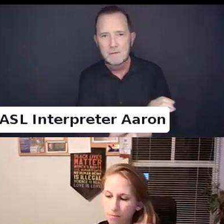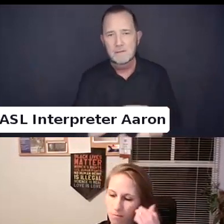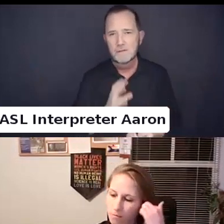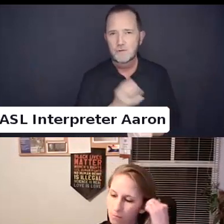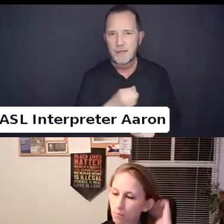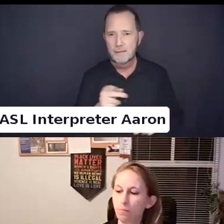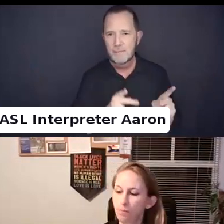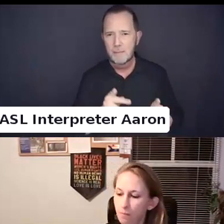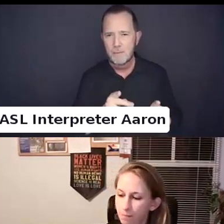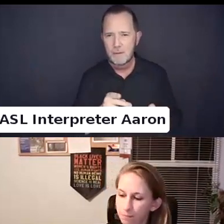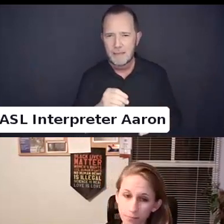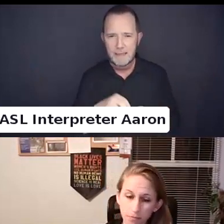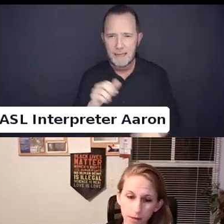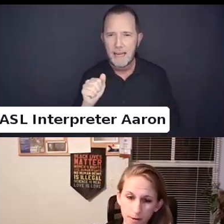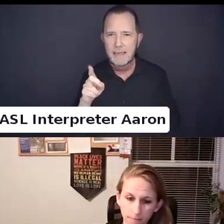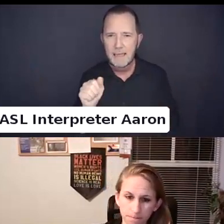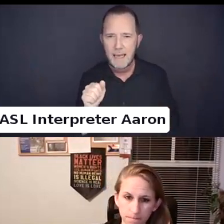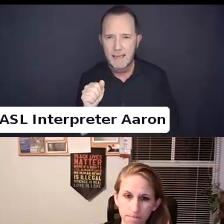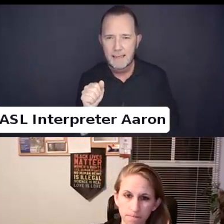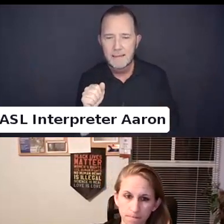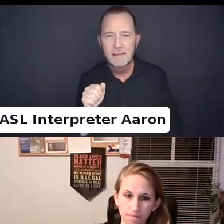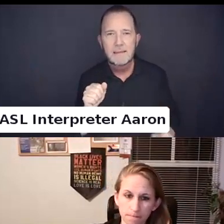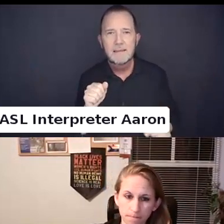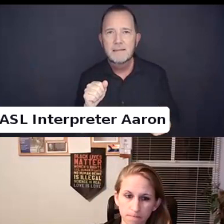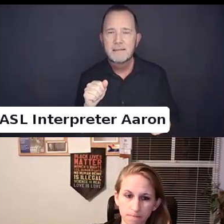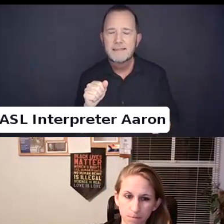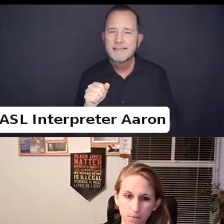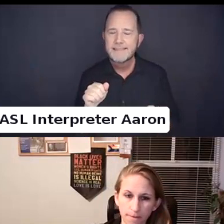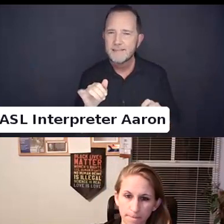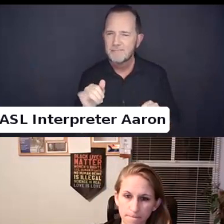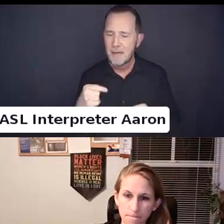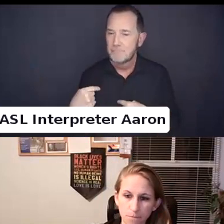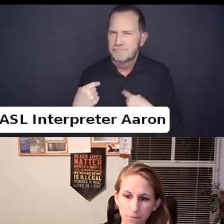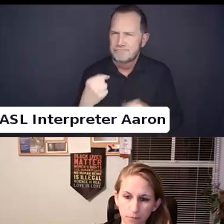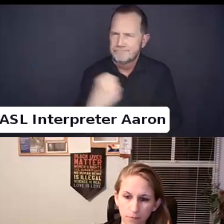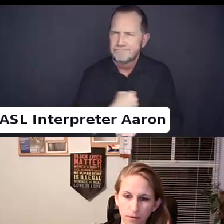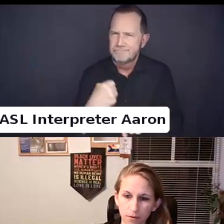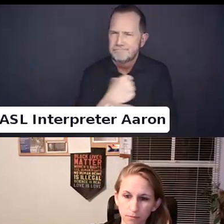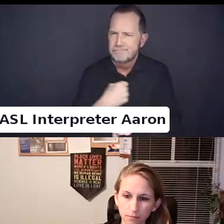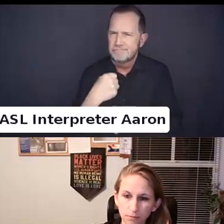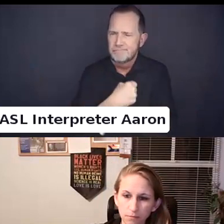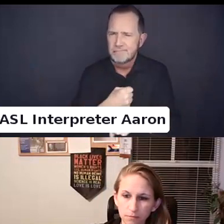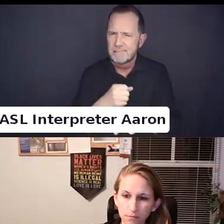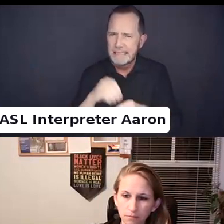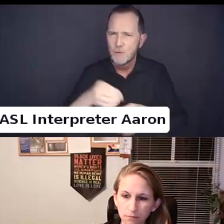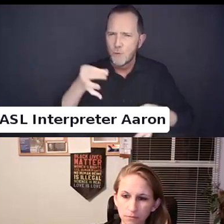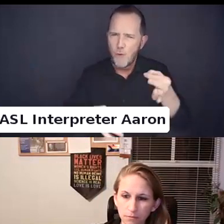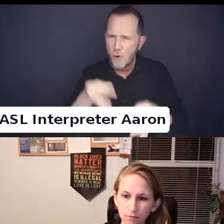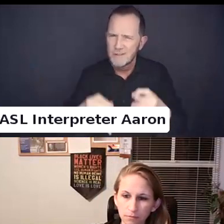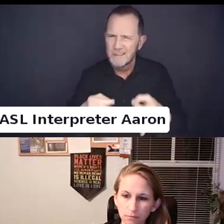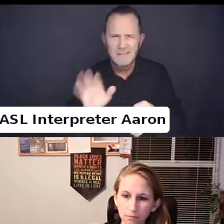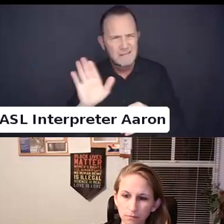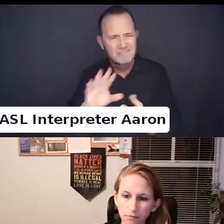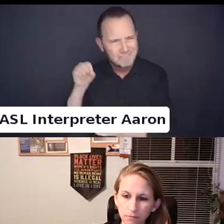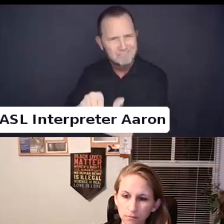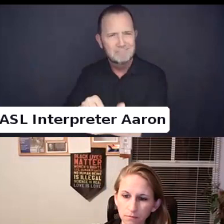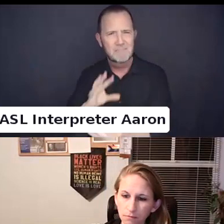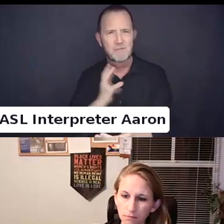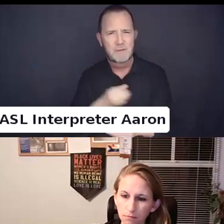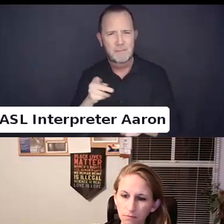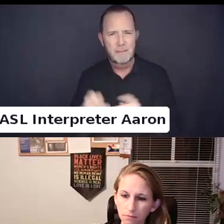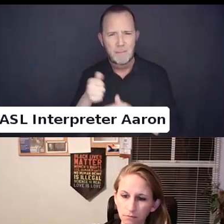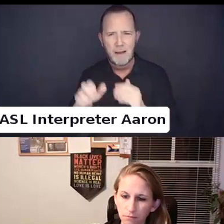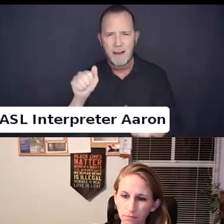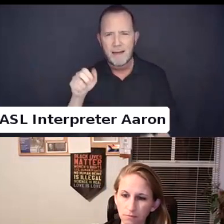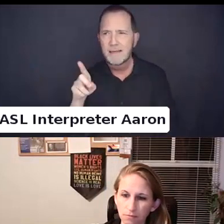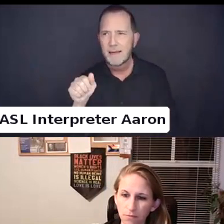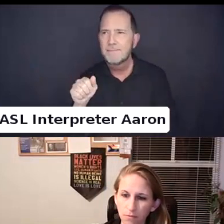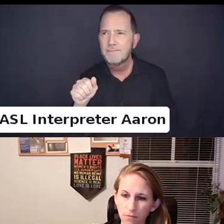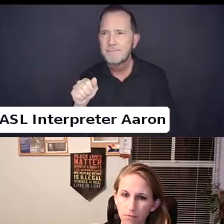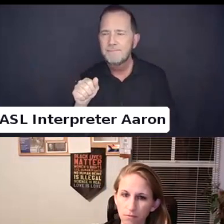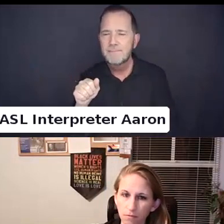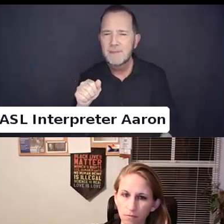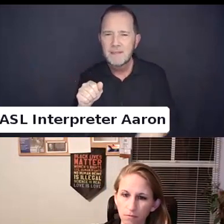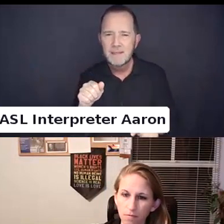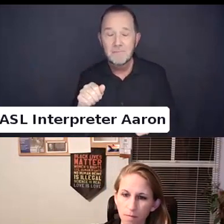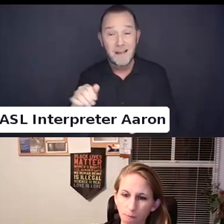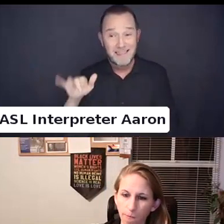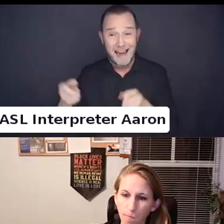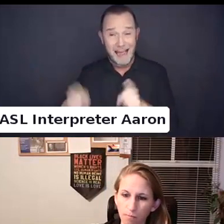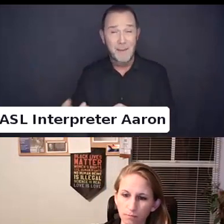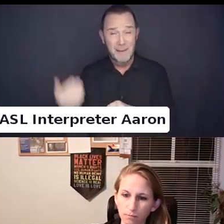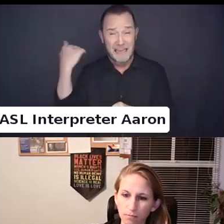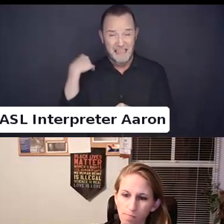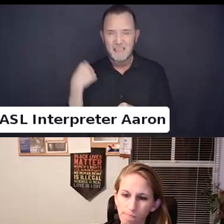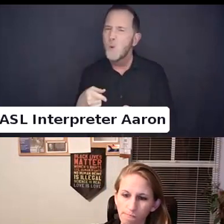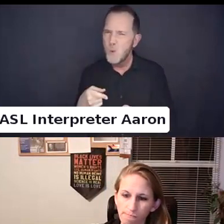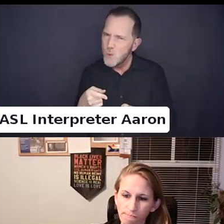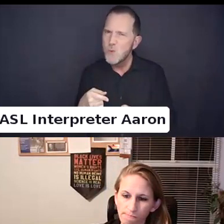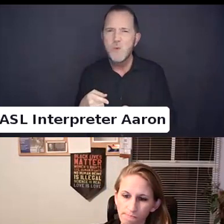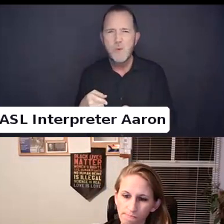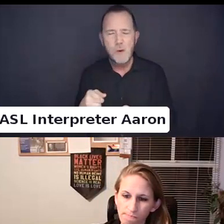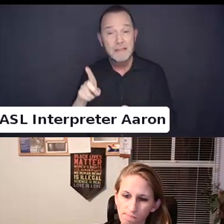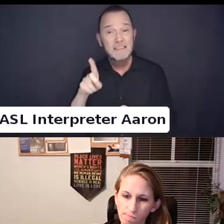We have kind of had some pushback on this in the courts in recent years.